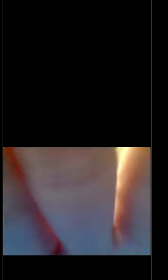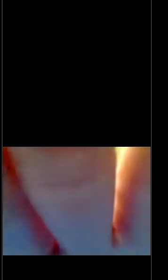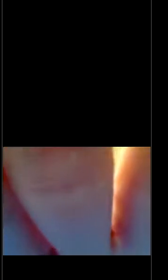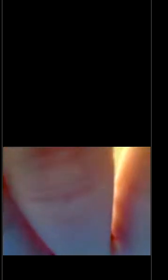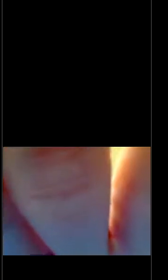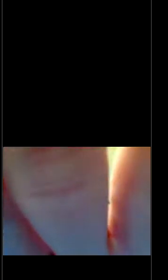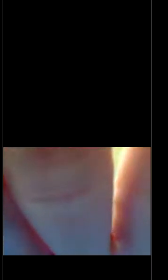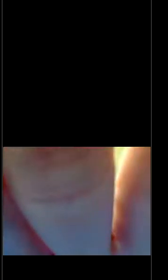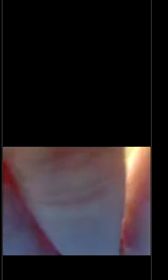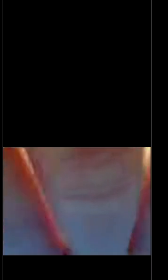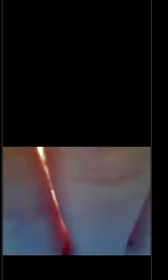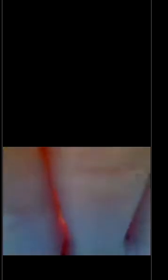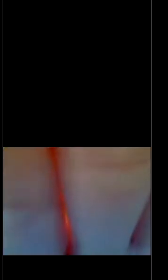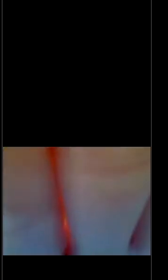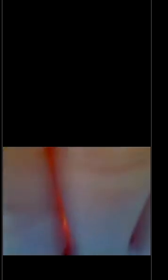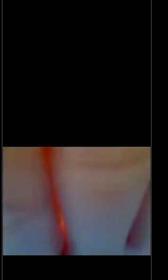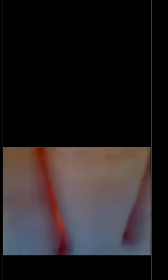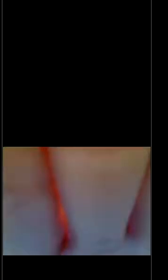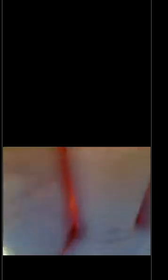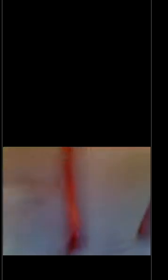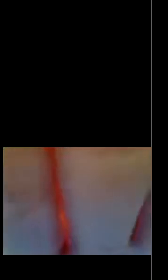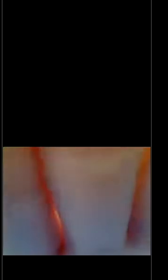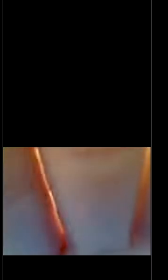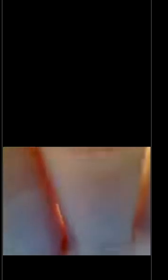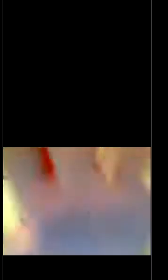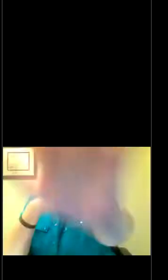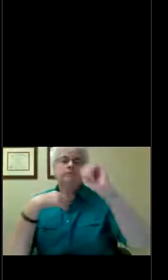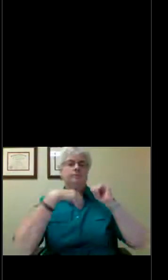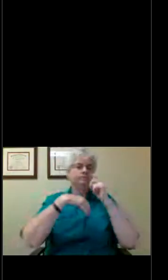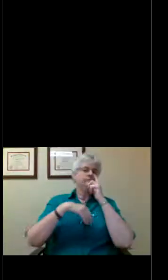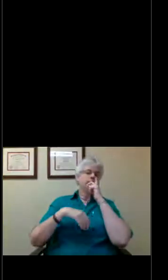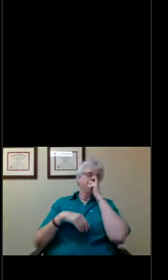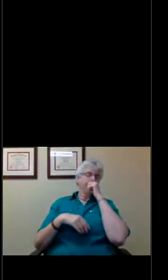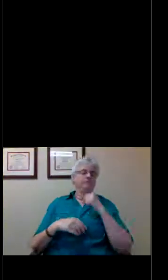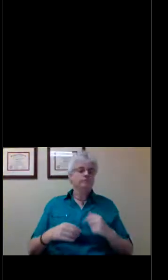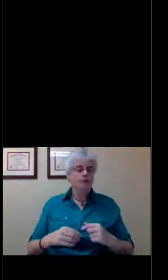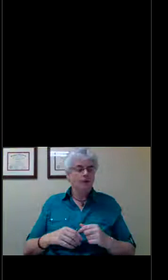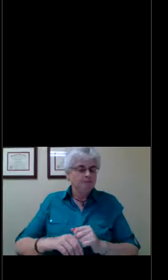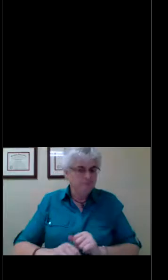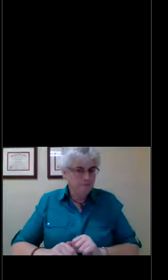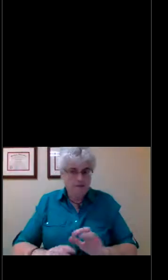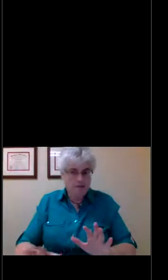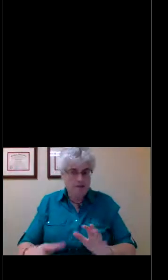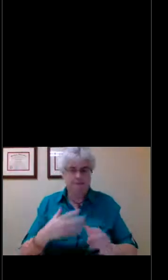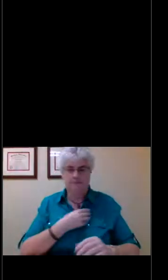We are- Wow, we have a lot of participation here. Okay, I am going to go